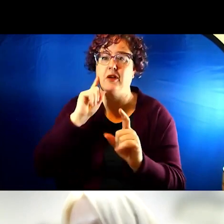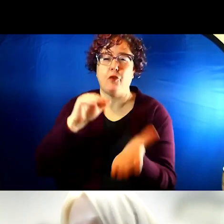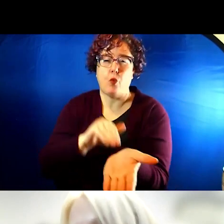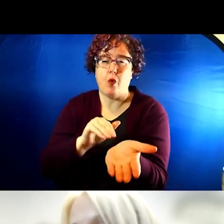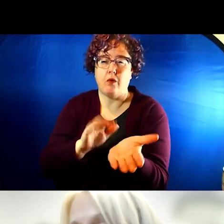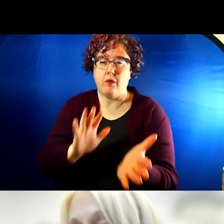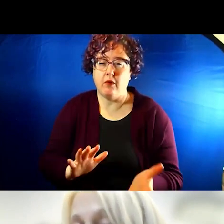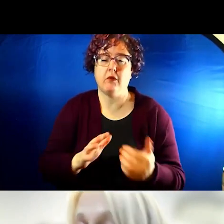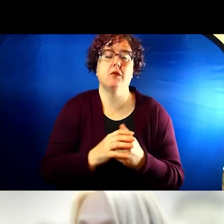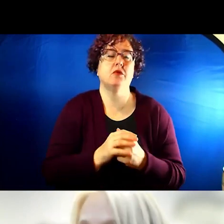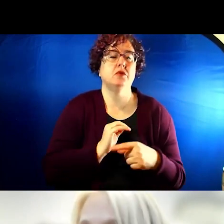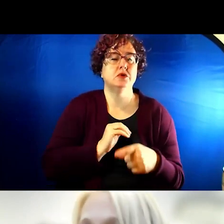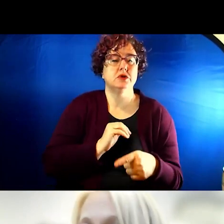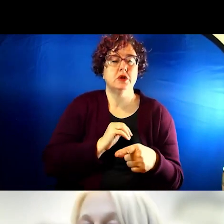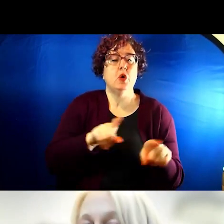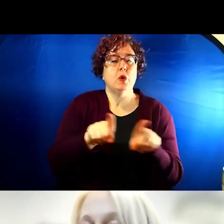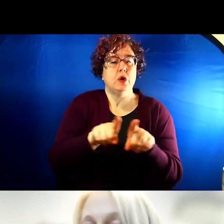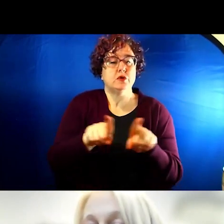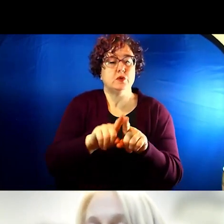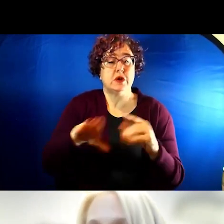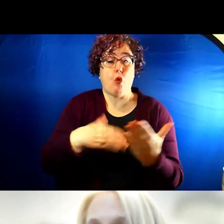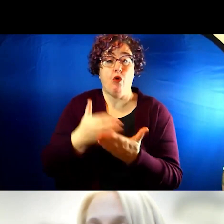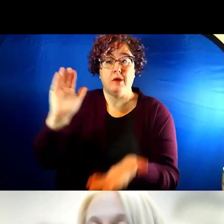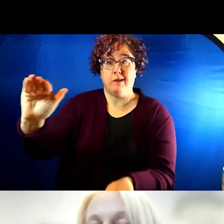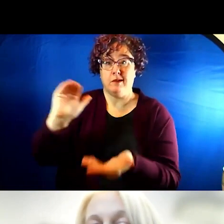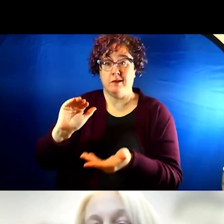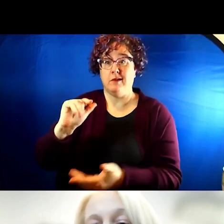COMMUNITY GRANT DOLLARS THAT GO ON OUT TO COUNTIES.